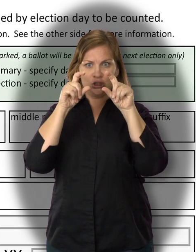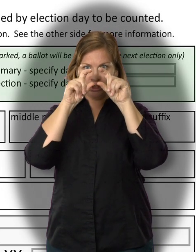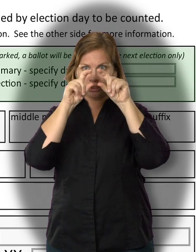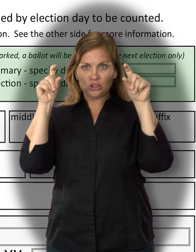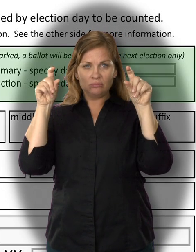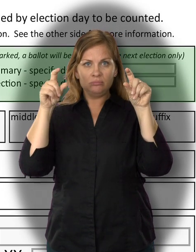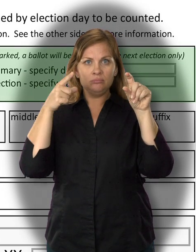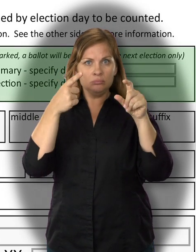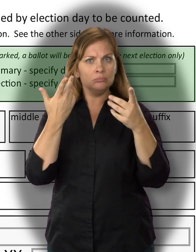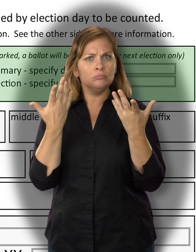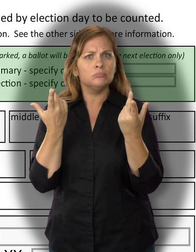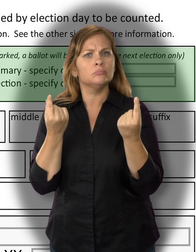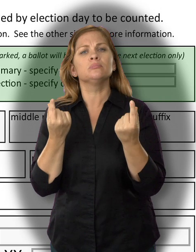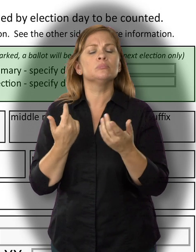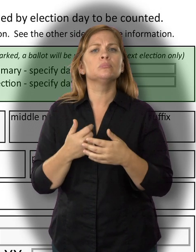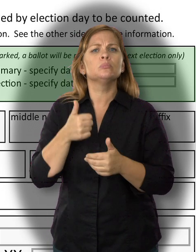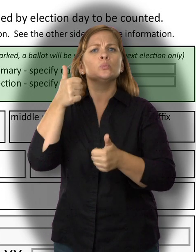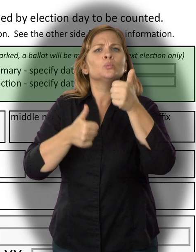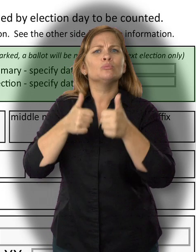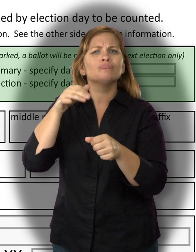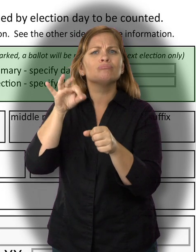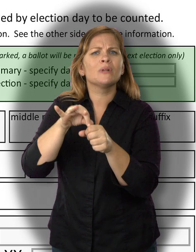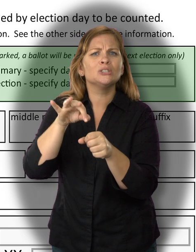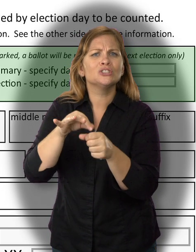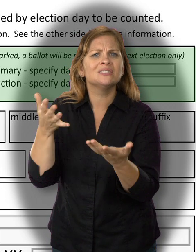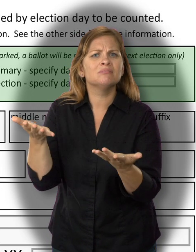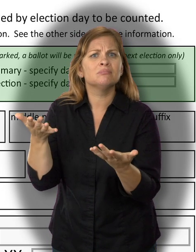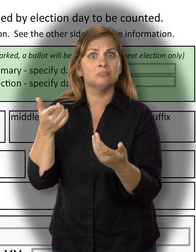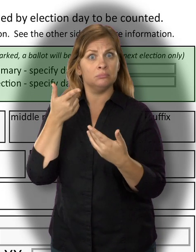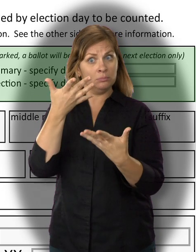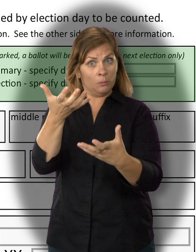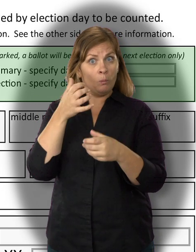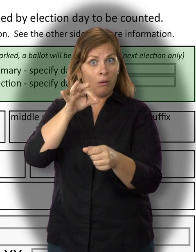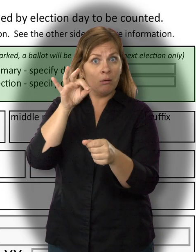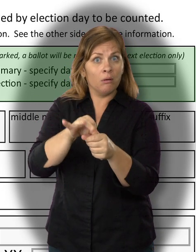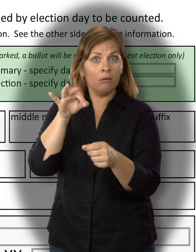On line 1, it asks you to choose which elections you want the absentee ballot for.